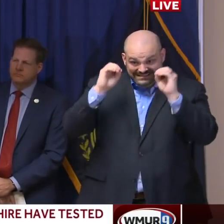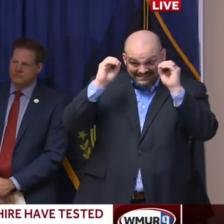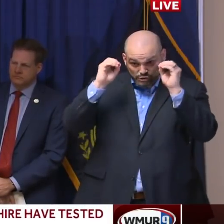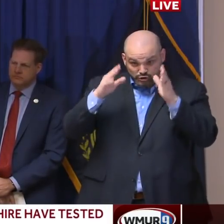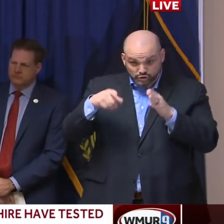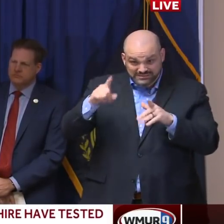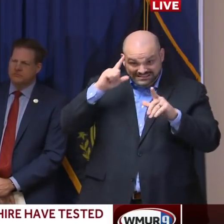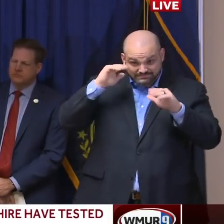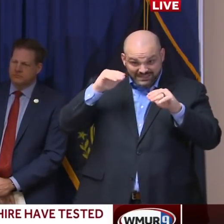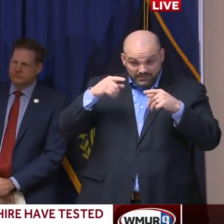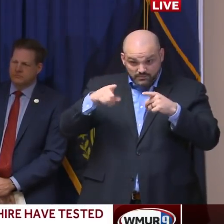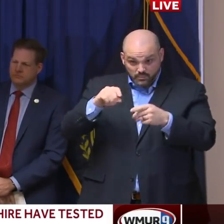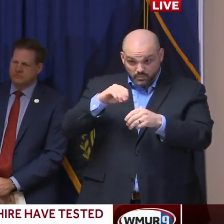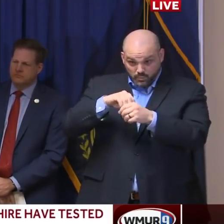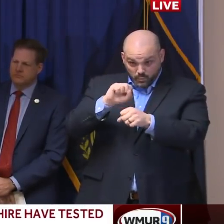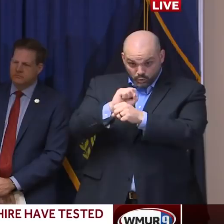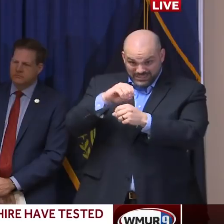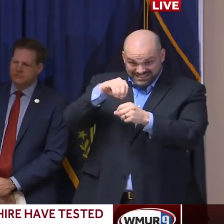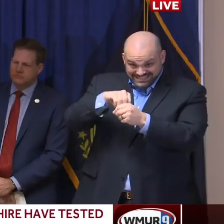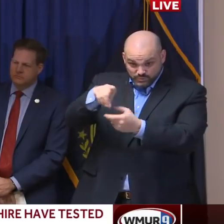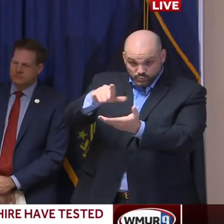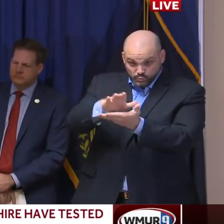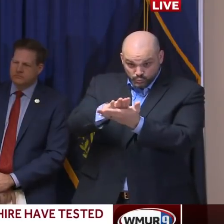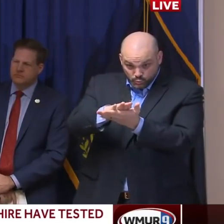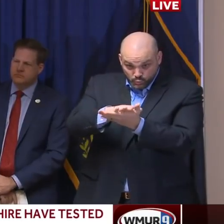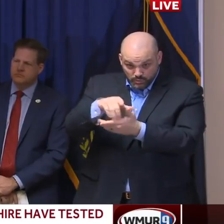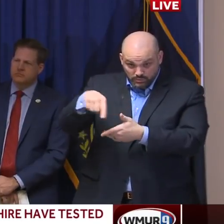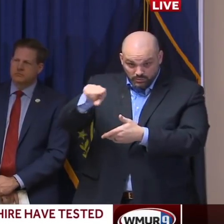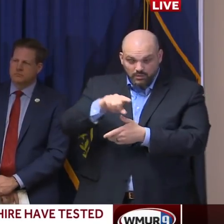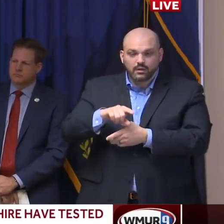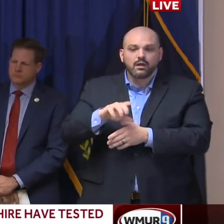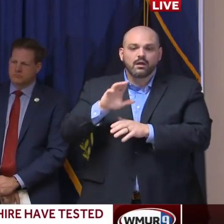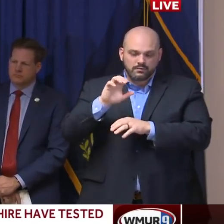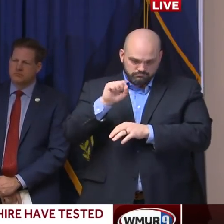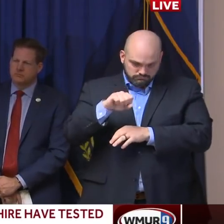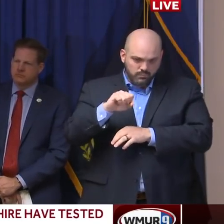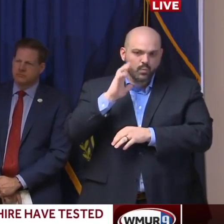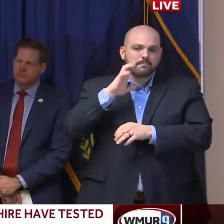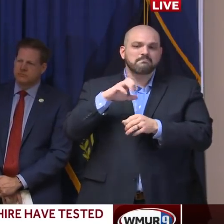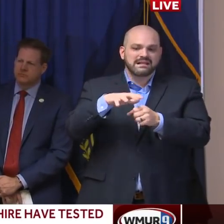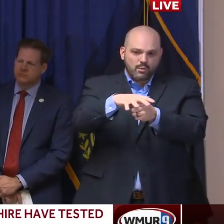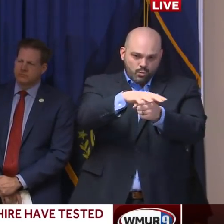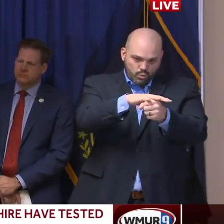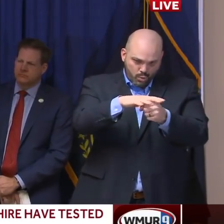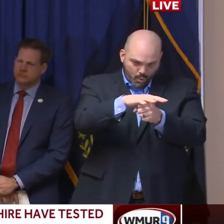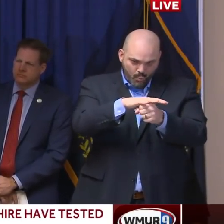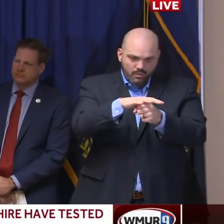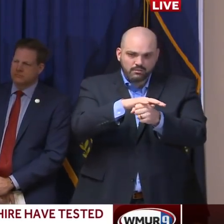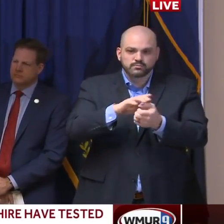ARE TEACHERS GOING TO BE EXPECTED TO BE WORKING IN THE SCHOOLS? EXACTLY.